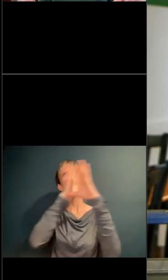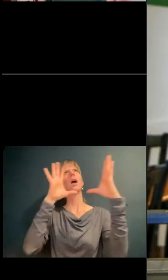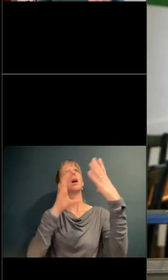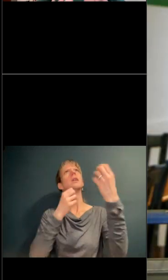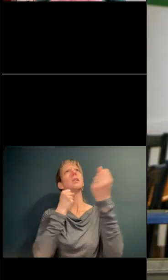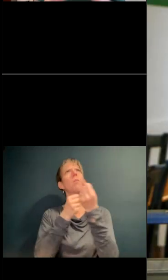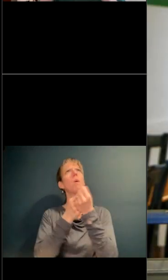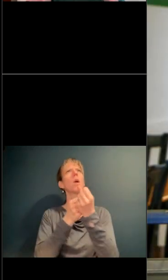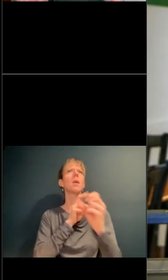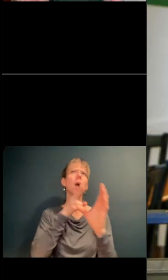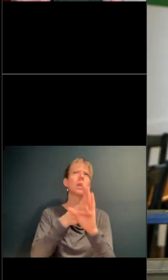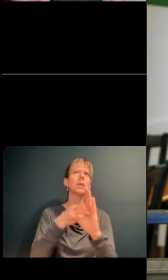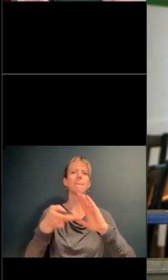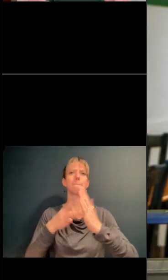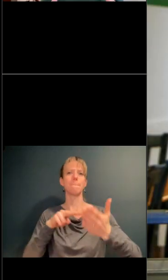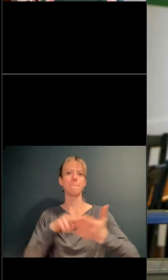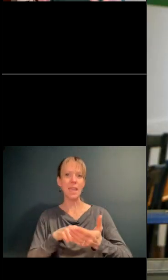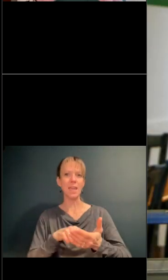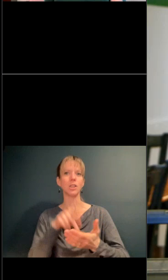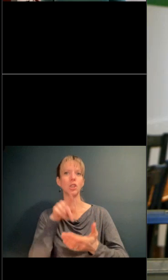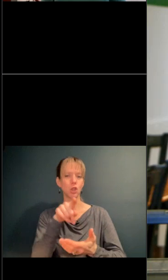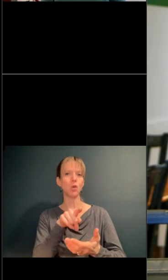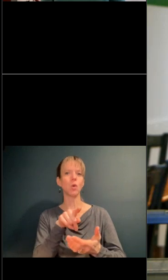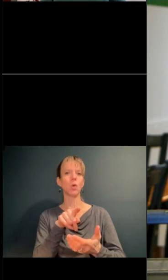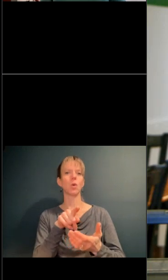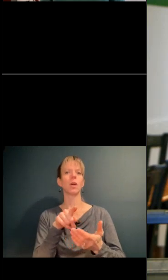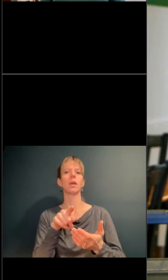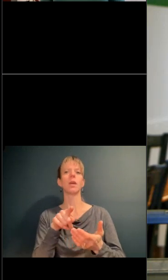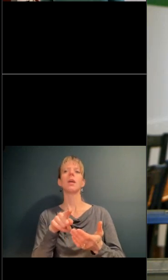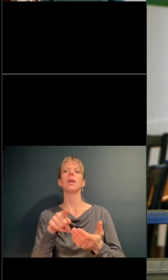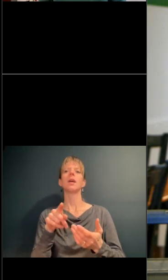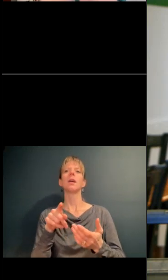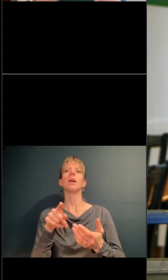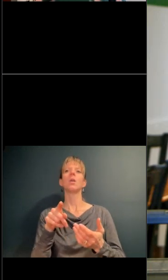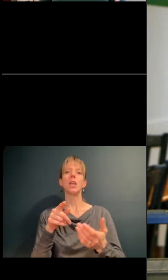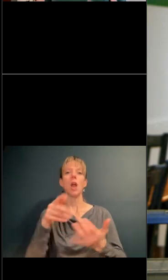we are also doing that in ways people come to feel valued, and to be noticed,